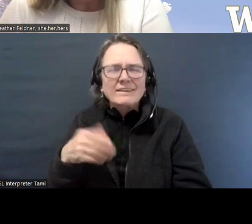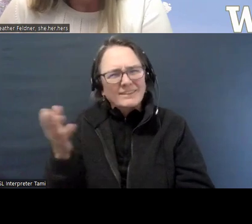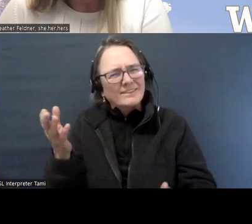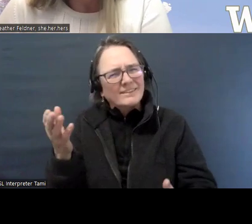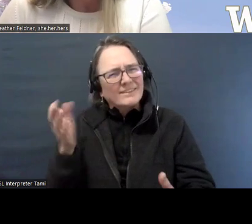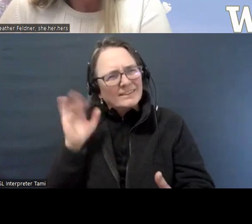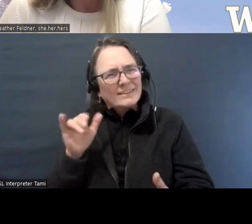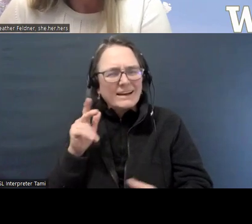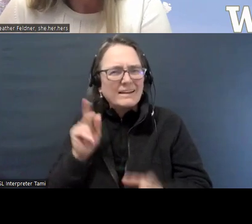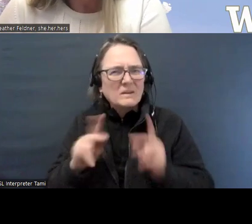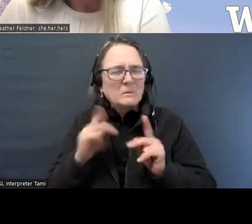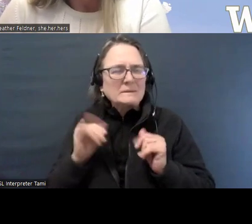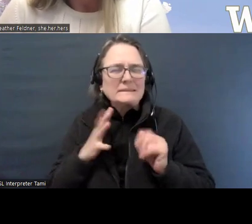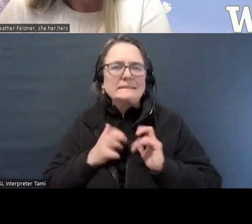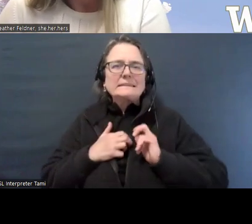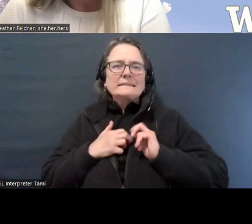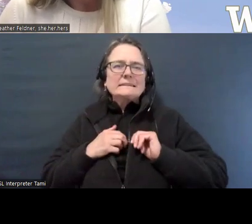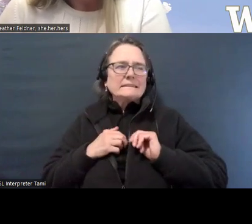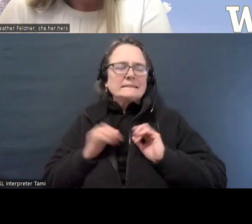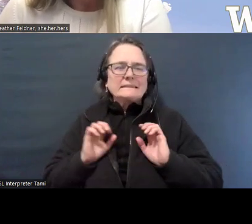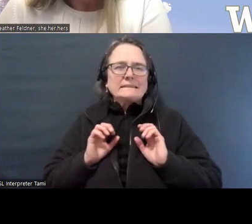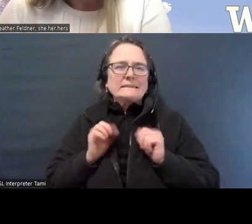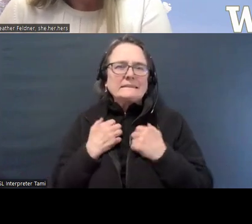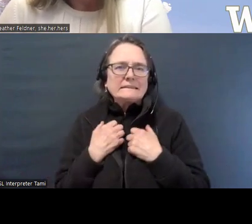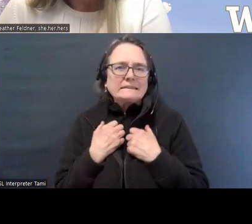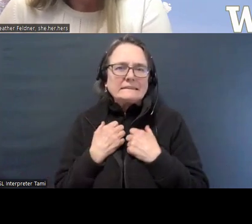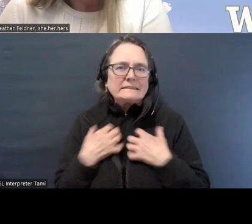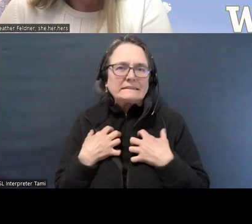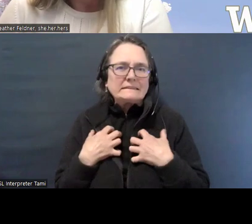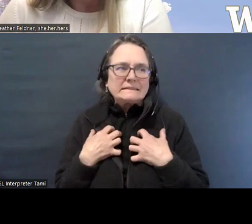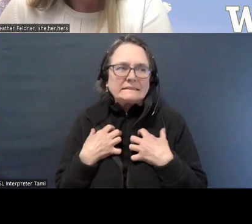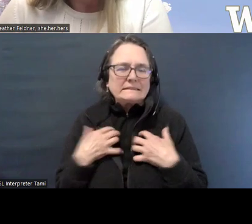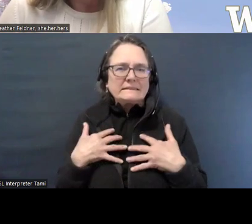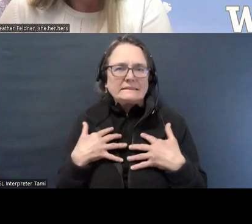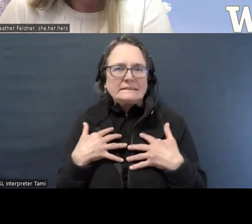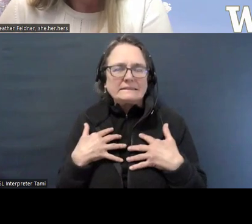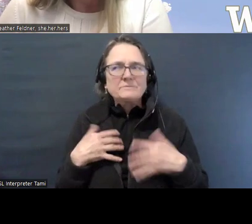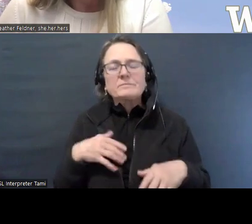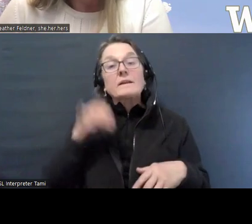So those kind of services or attitude or behaviors would really, really turn me off,